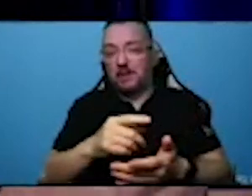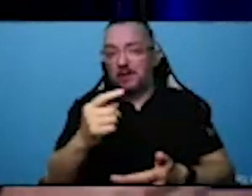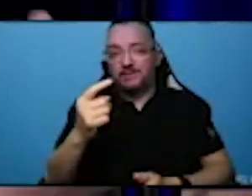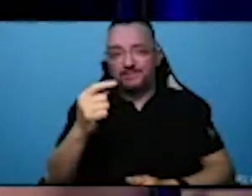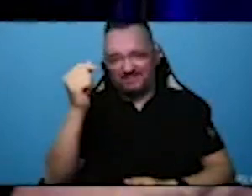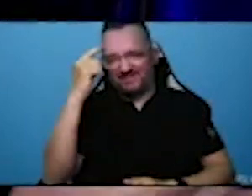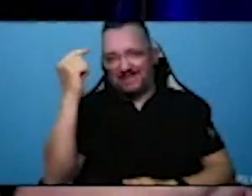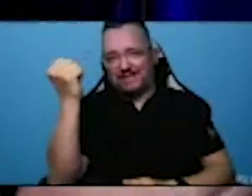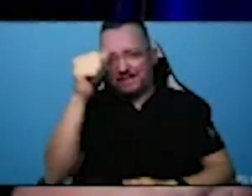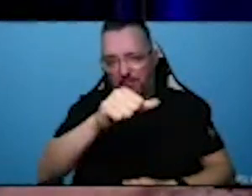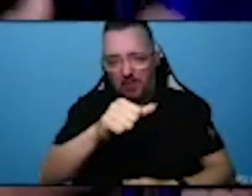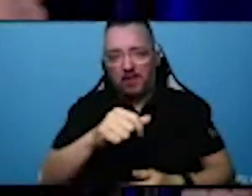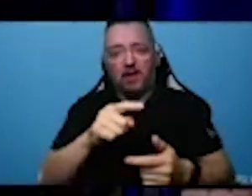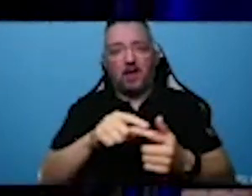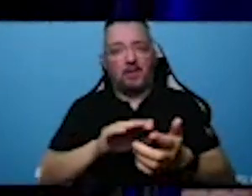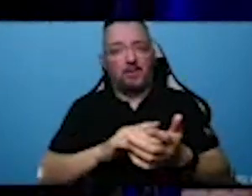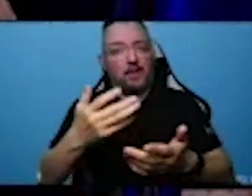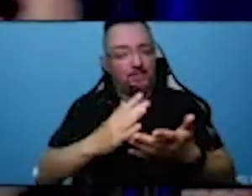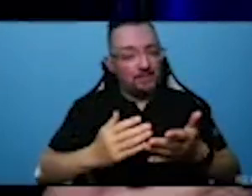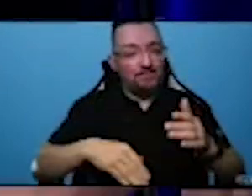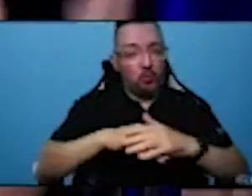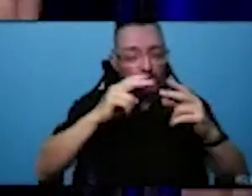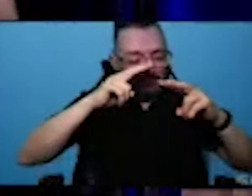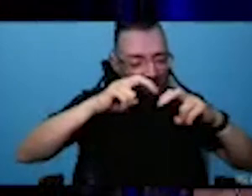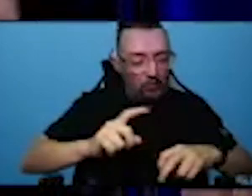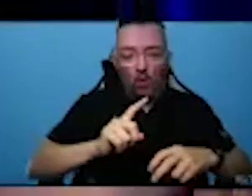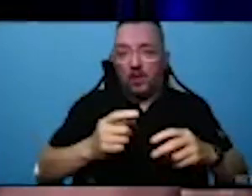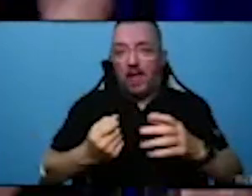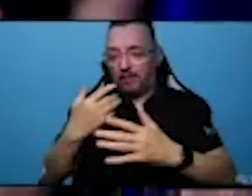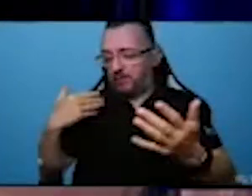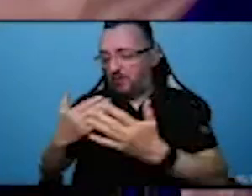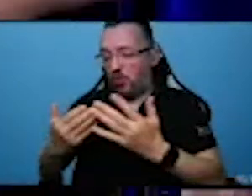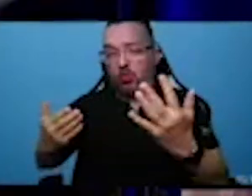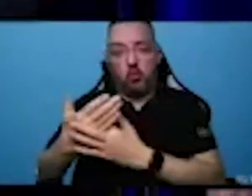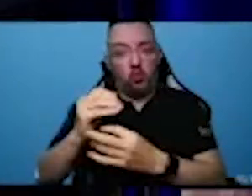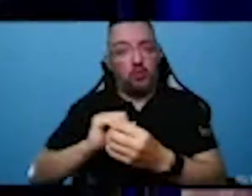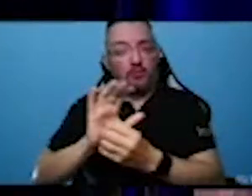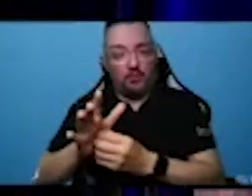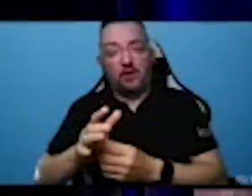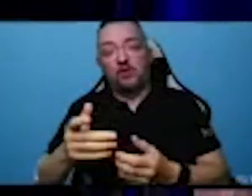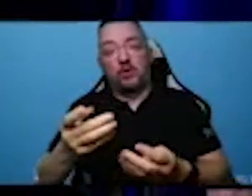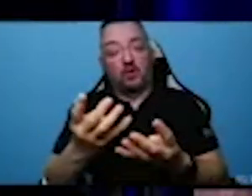happened during the pandemic and, and conversations with people at the sharp end in whatever field we're talking about.